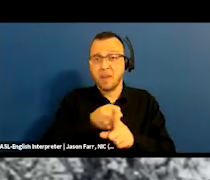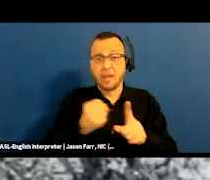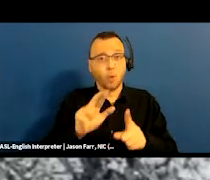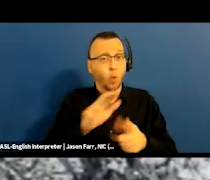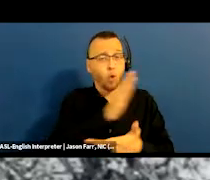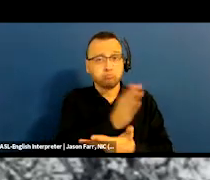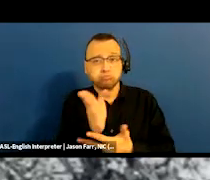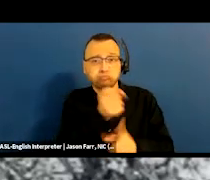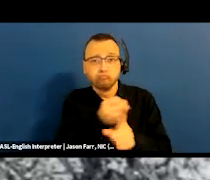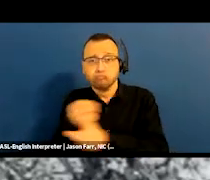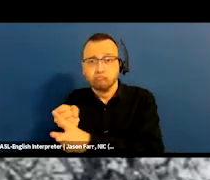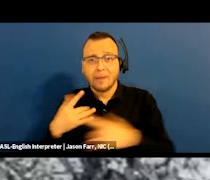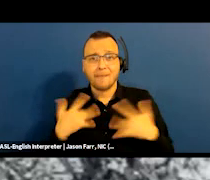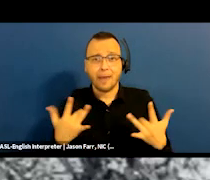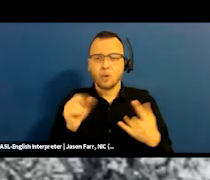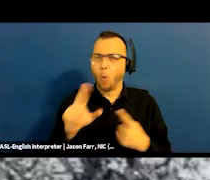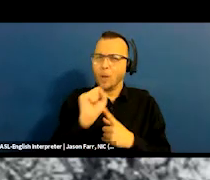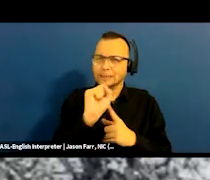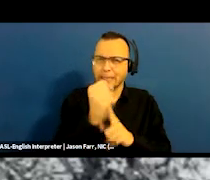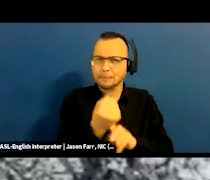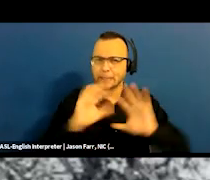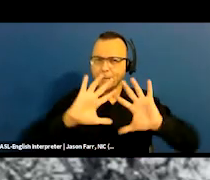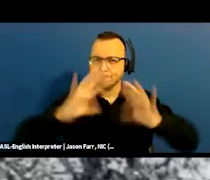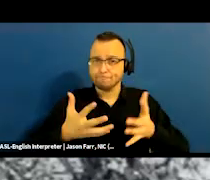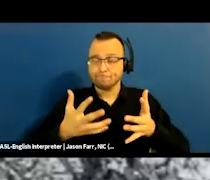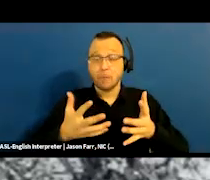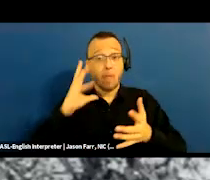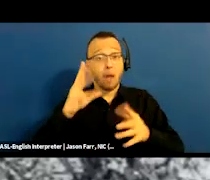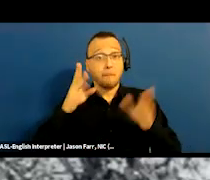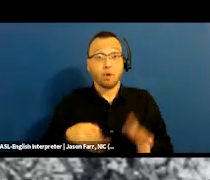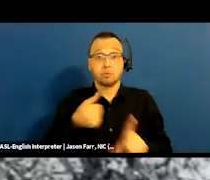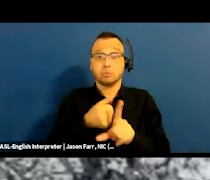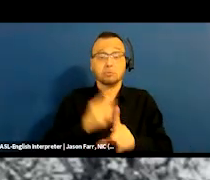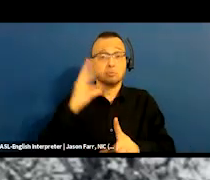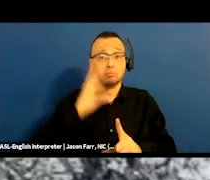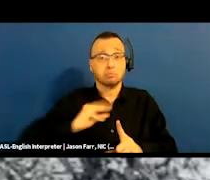And according to the substance abuse and mental health services administration,